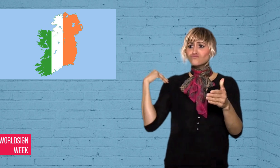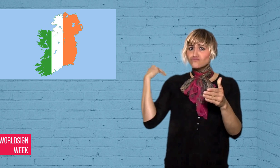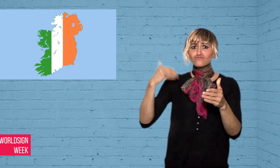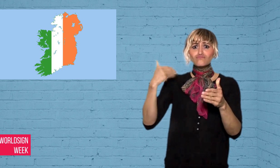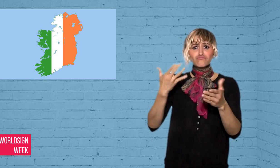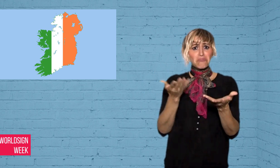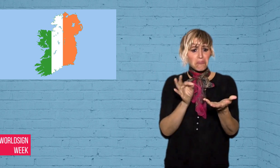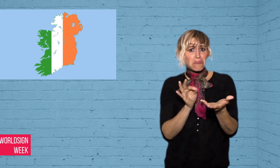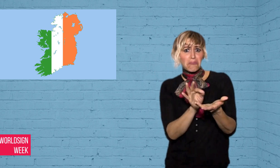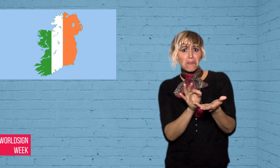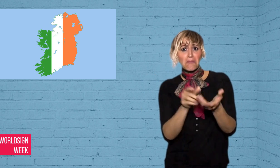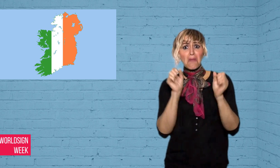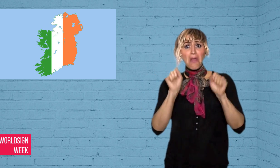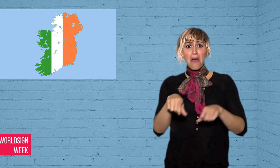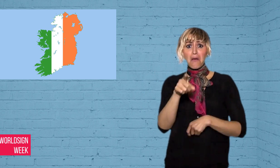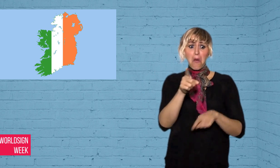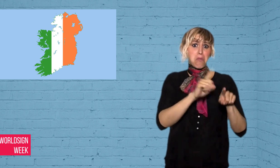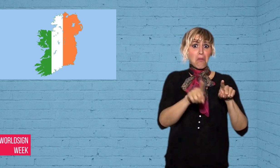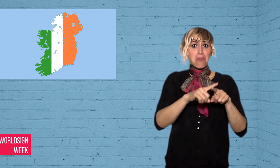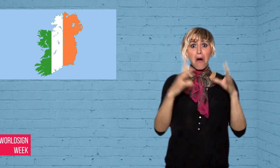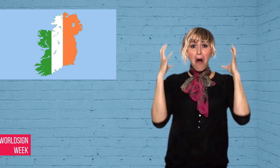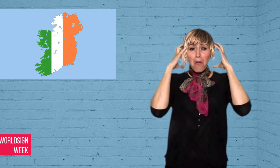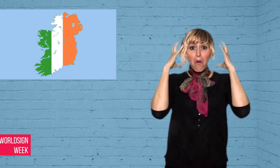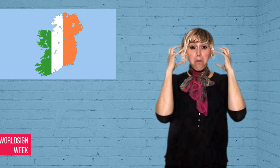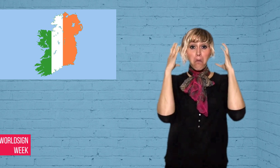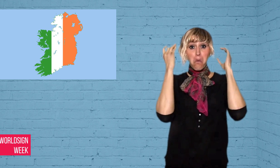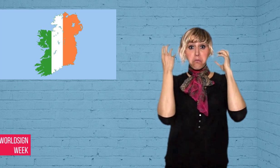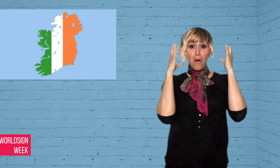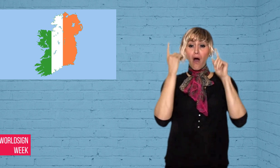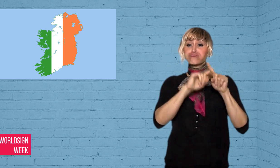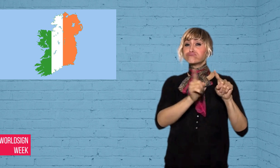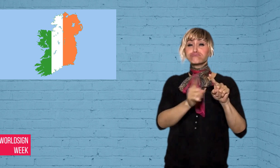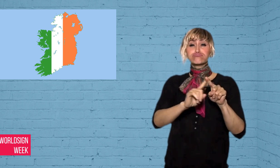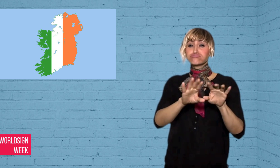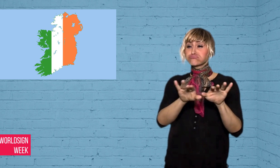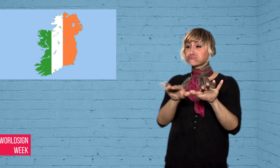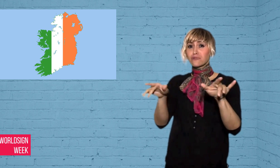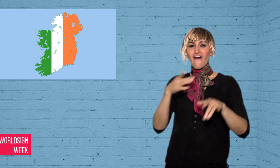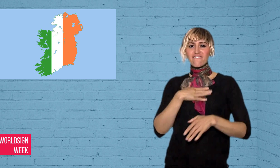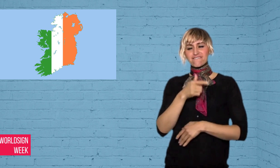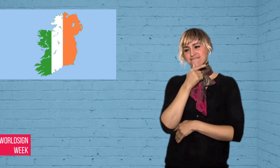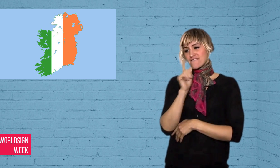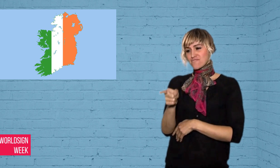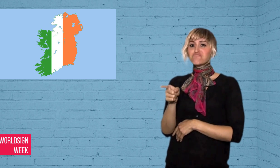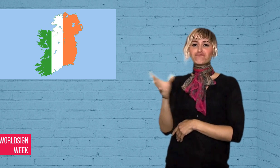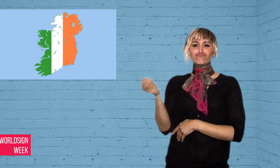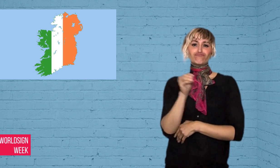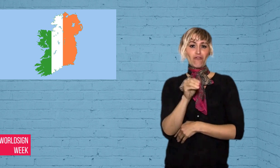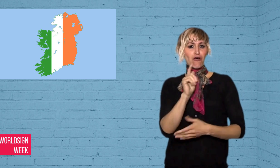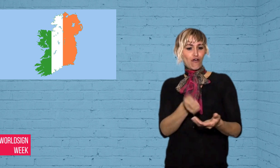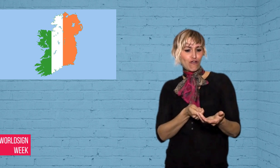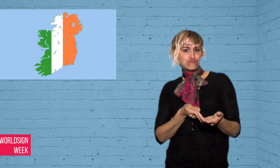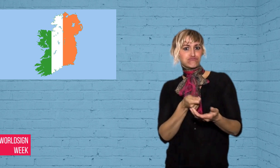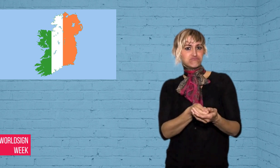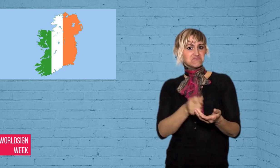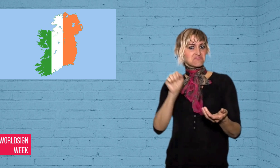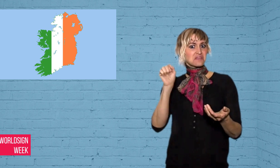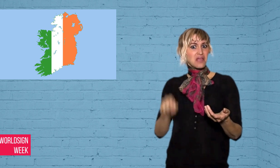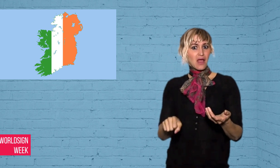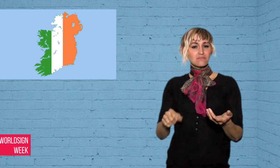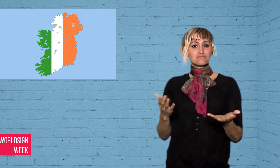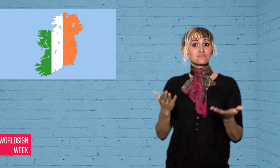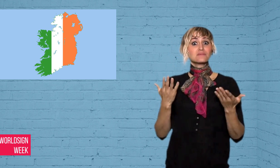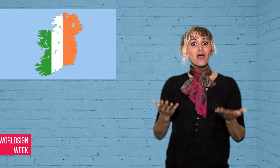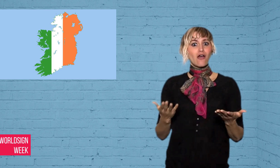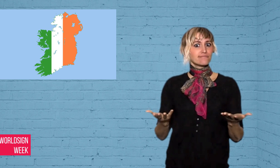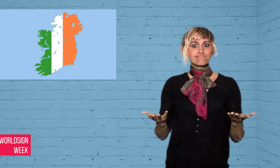you could use any headphones with it.